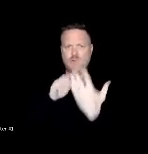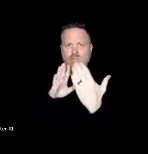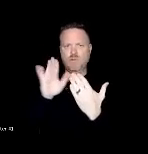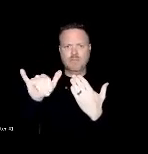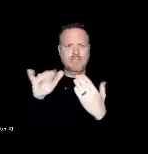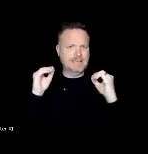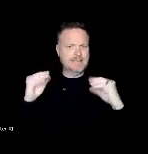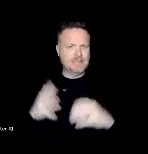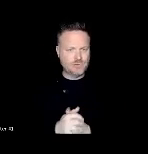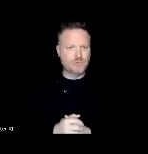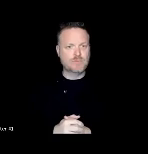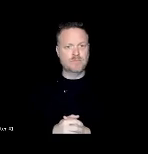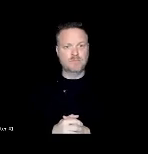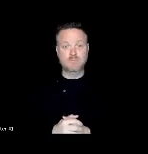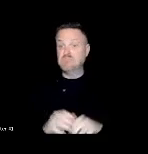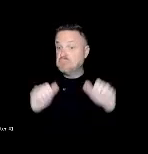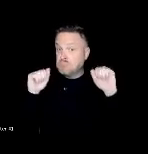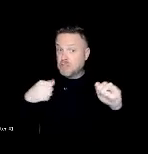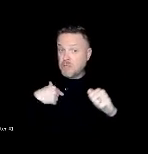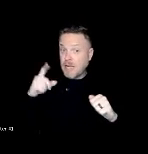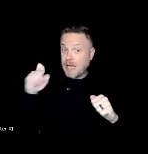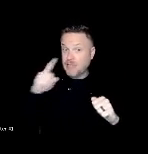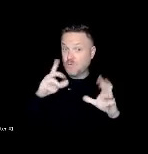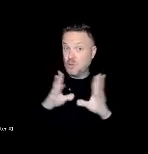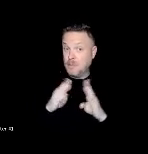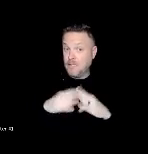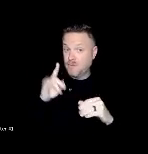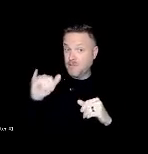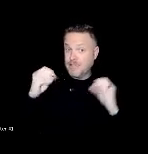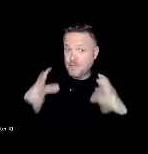Concretely, could I ask for a meeting with the teacher? Could I e mail the teacher?